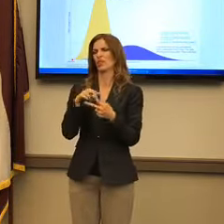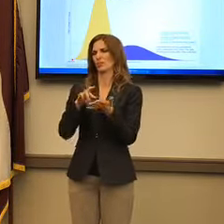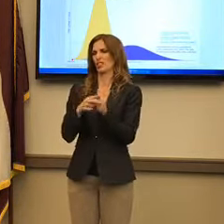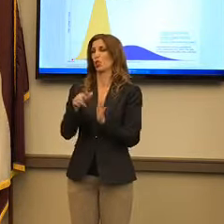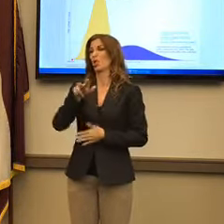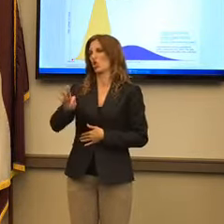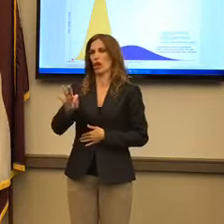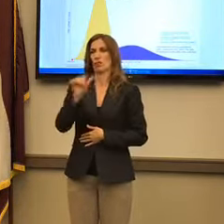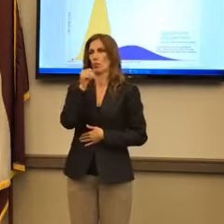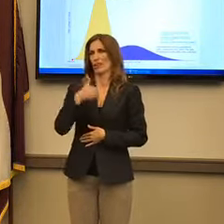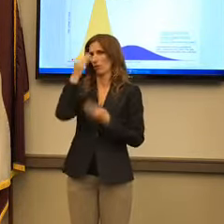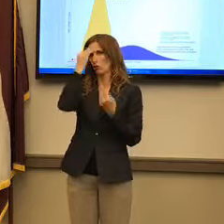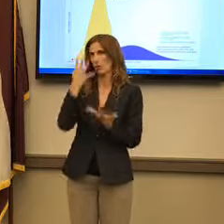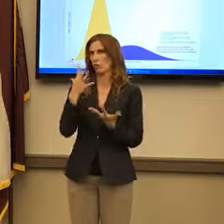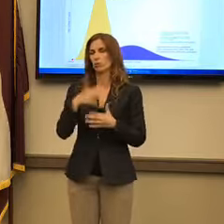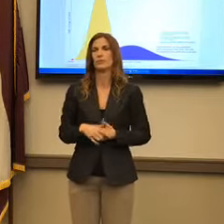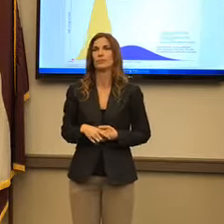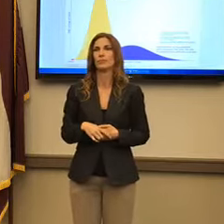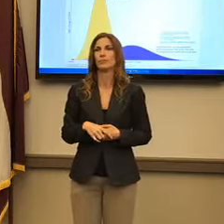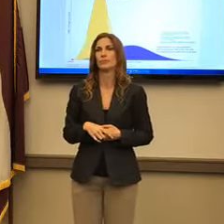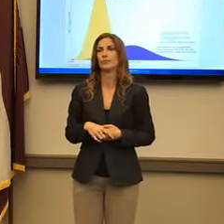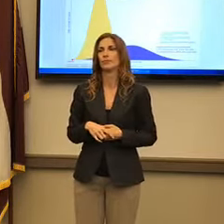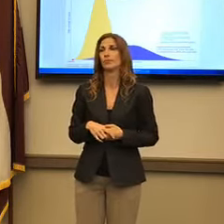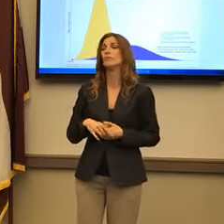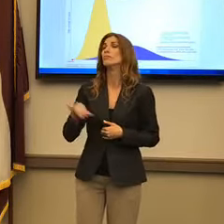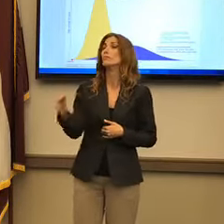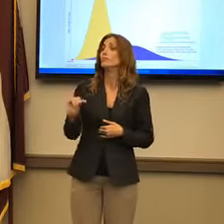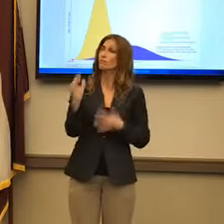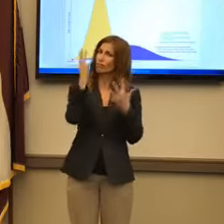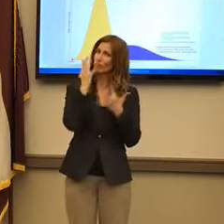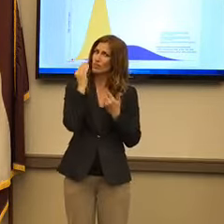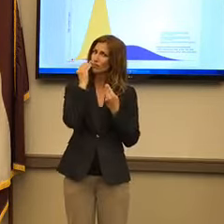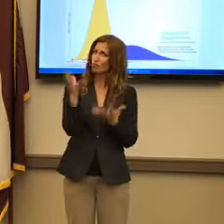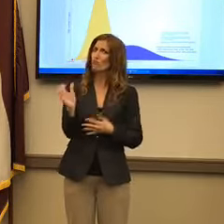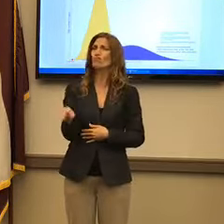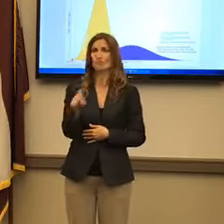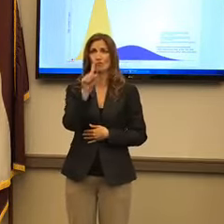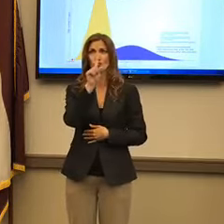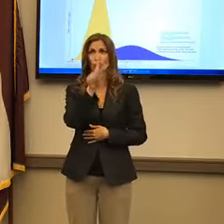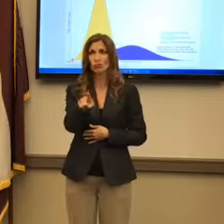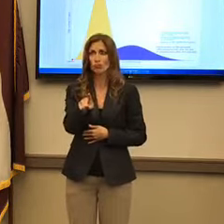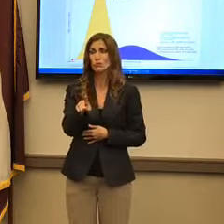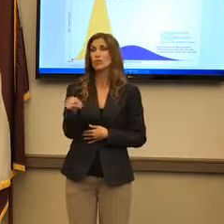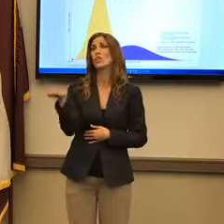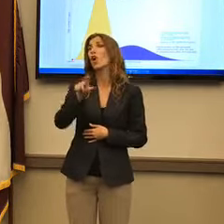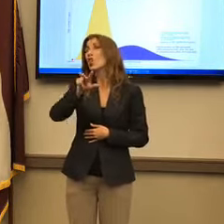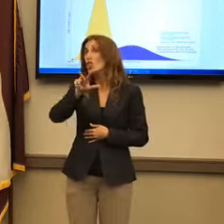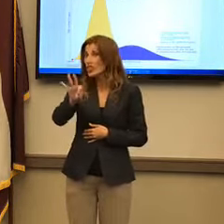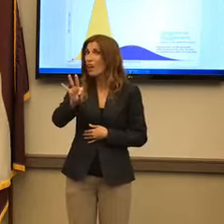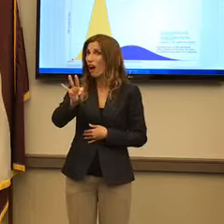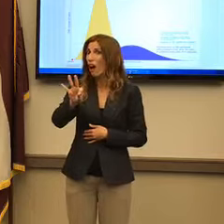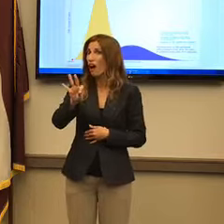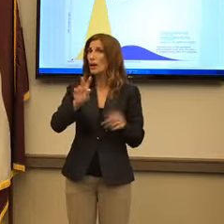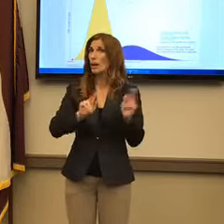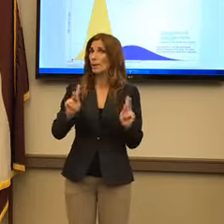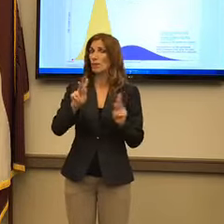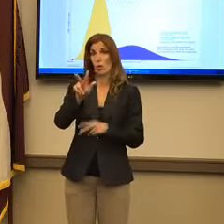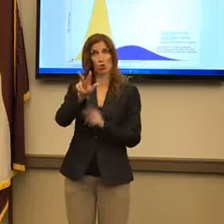don't have information on I am also very saddened to confirm today that 39